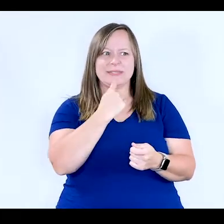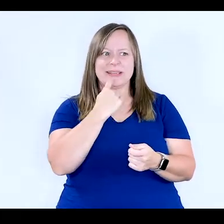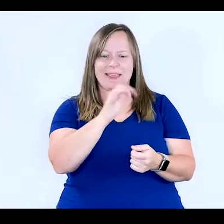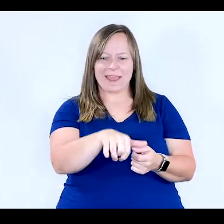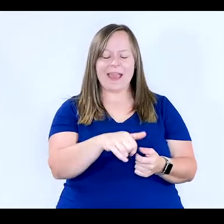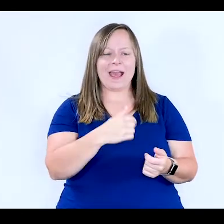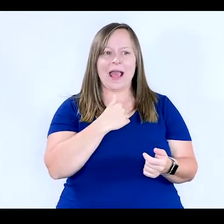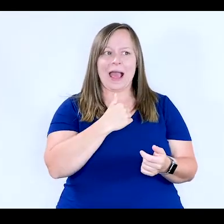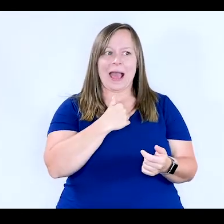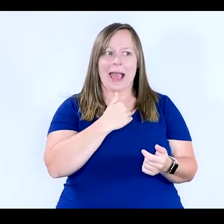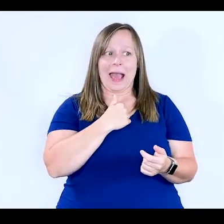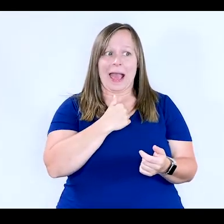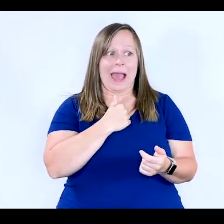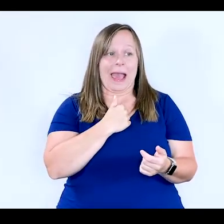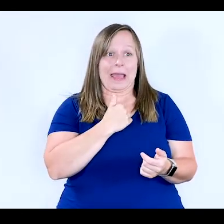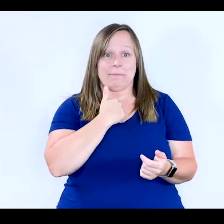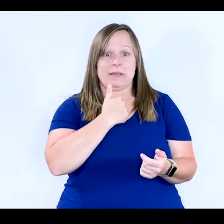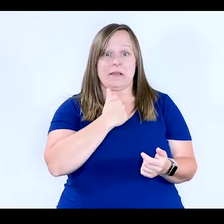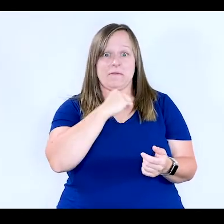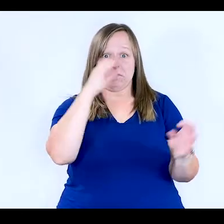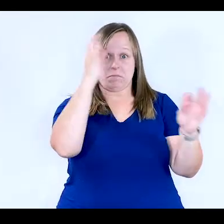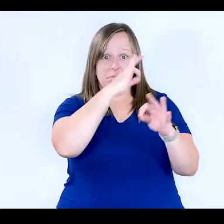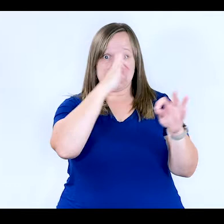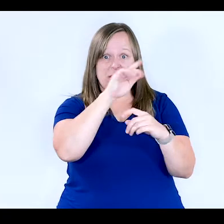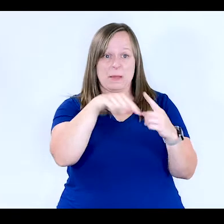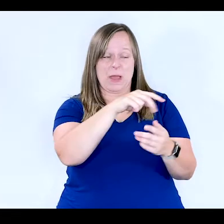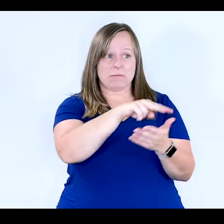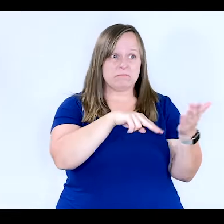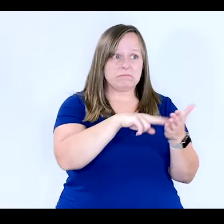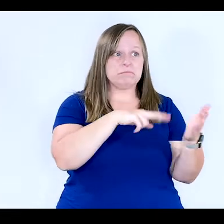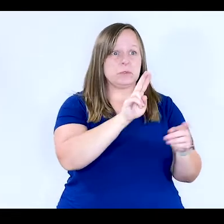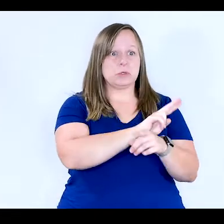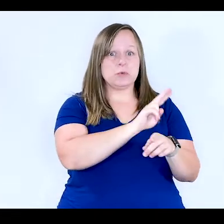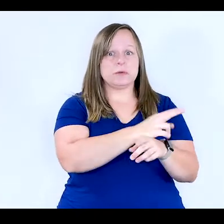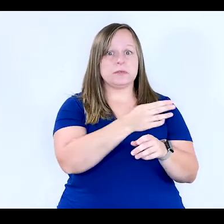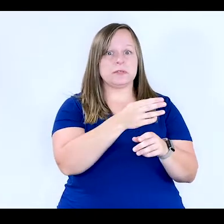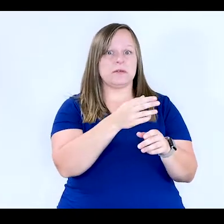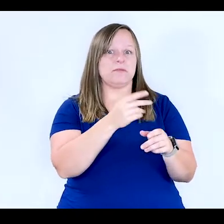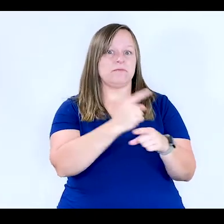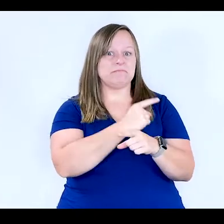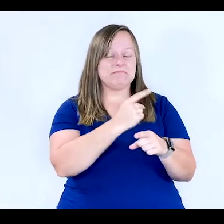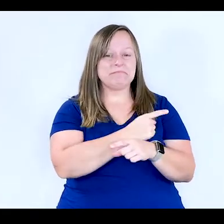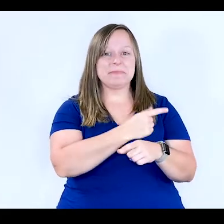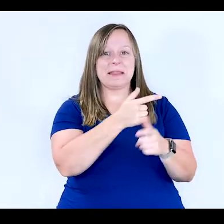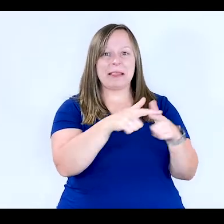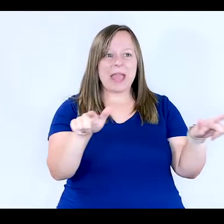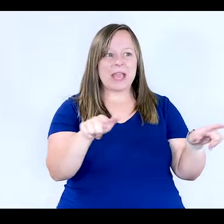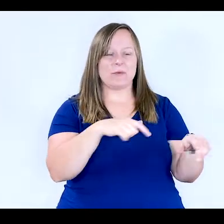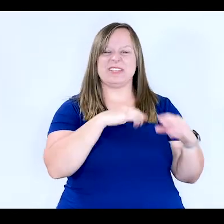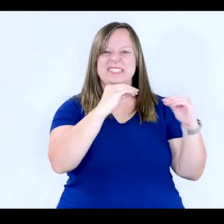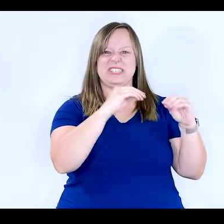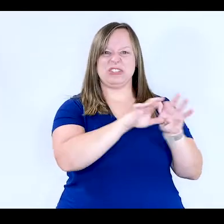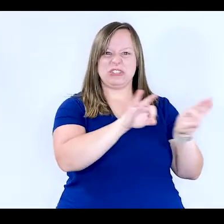you say that because I wouldn't have been aware about readability and use of plain language if I hadn't gotten my teaching degree and worked with students